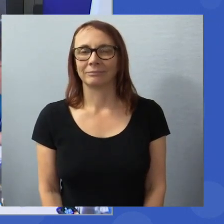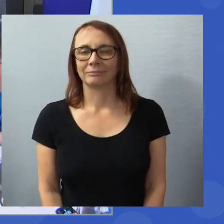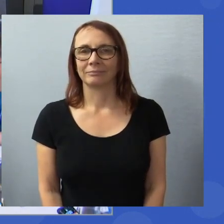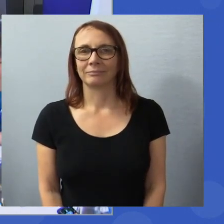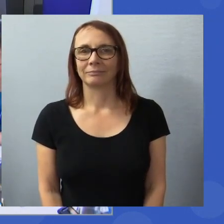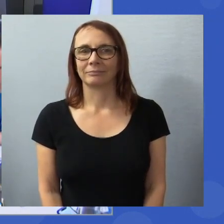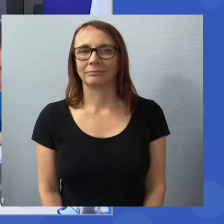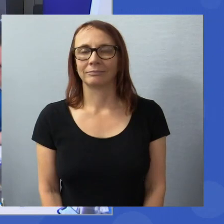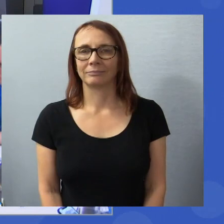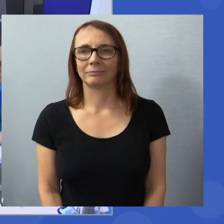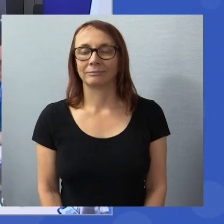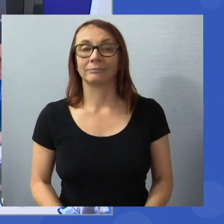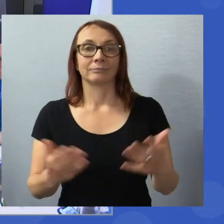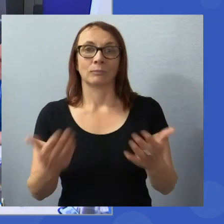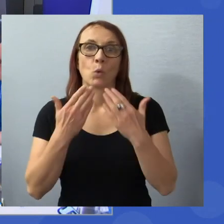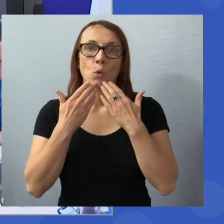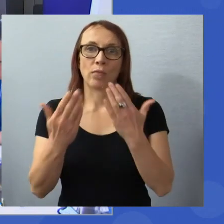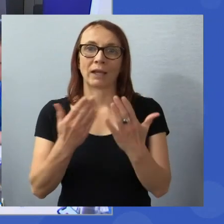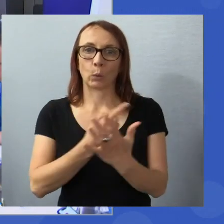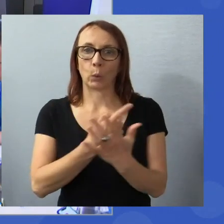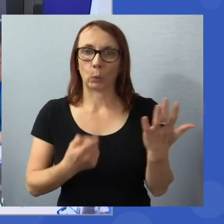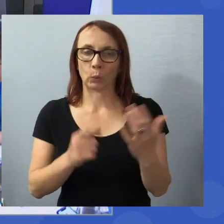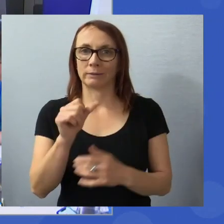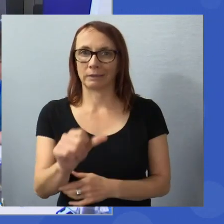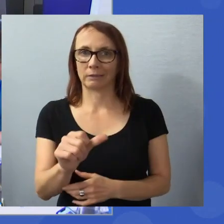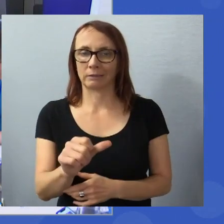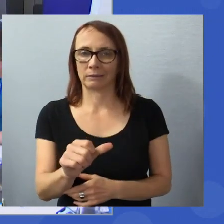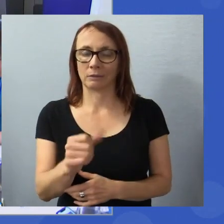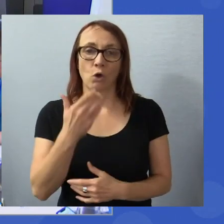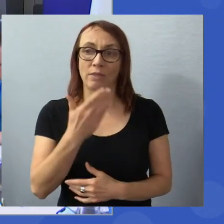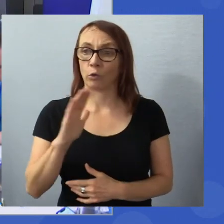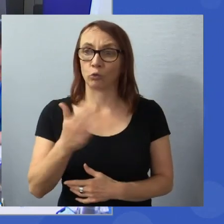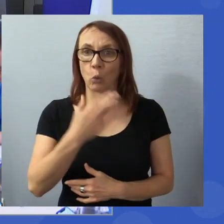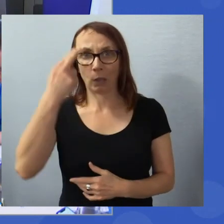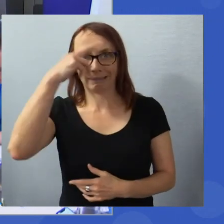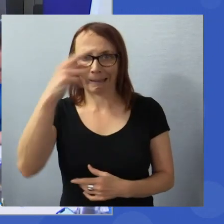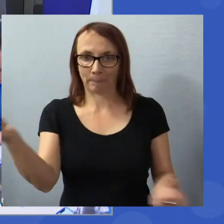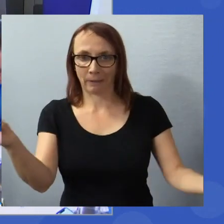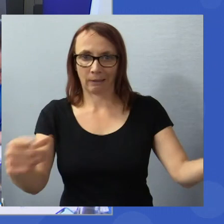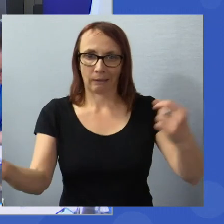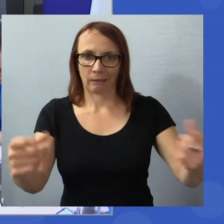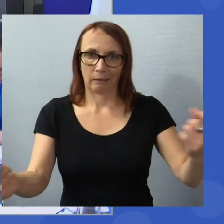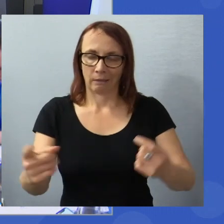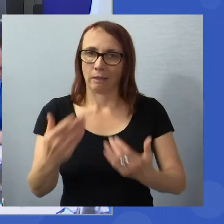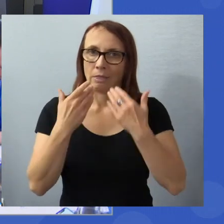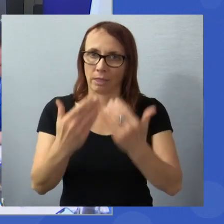okay so thank you to everybody who put your name forward as I said because there is such a high volume of people wanting to get involved will probably